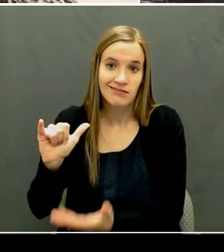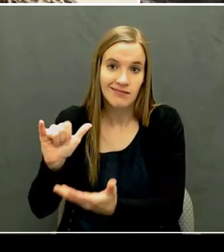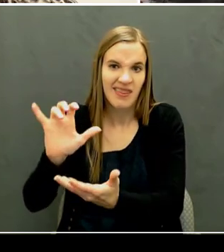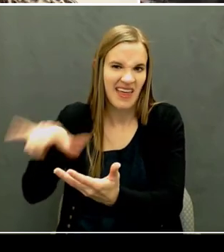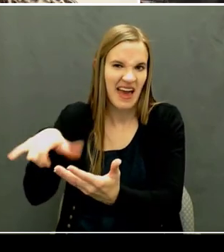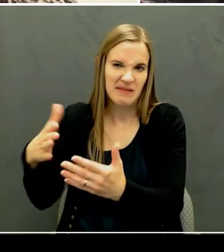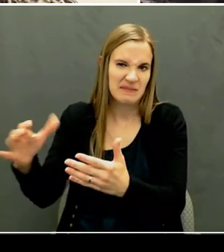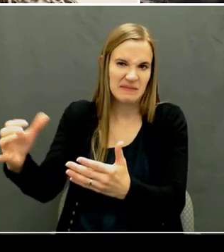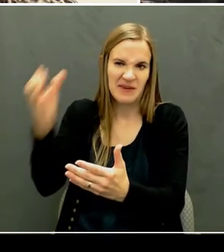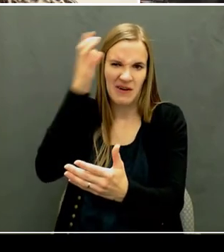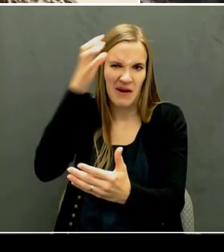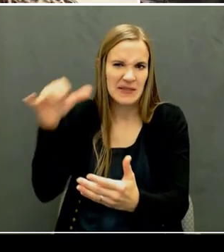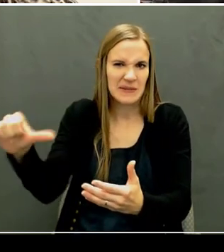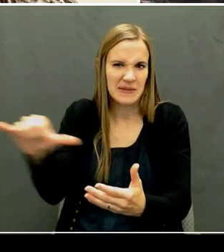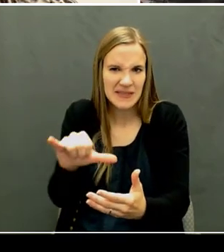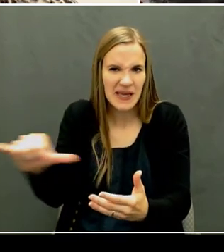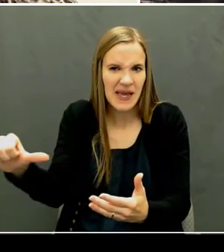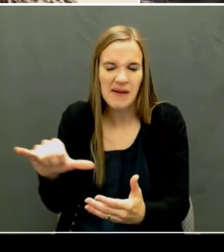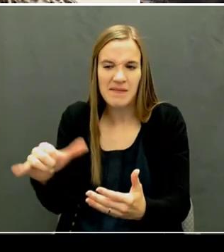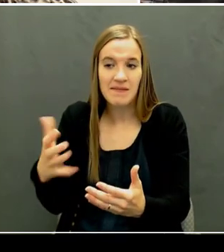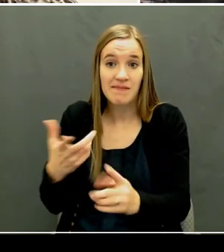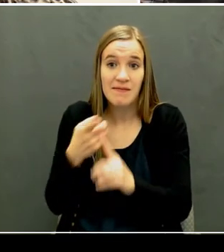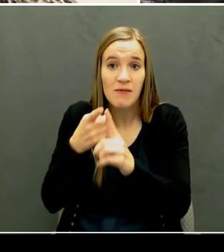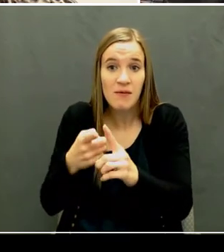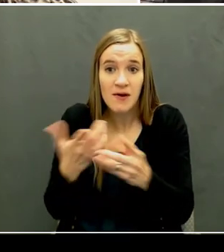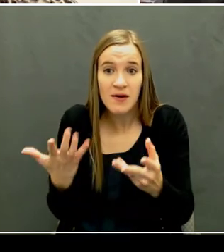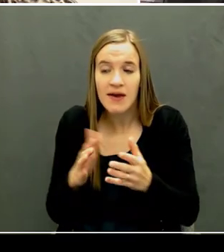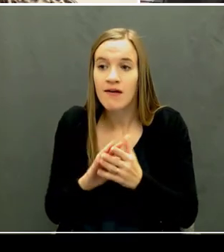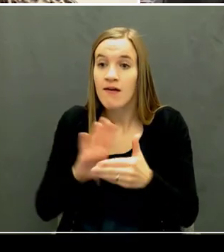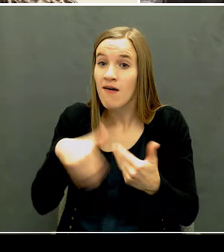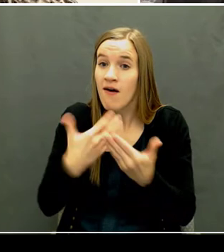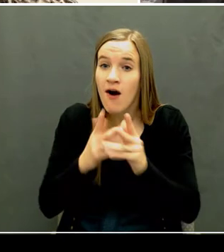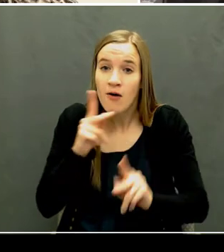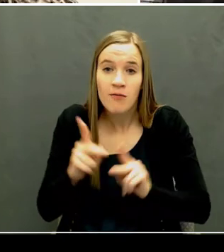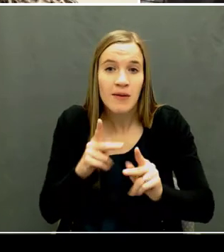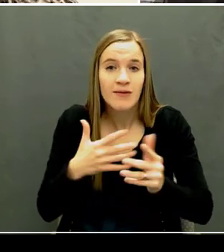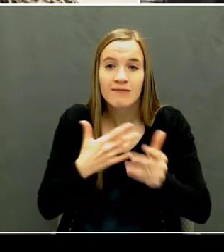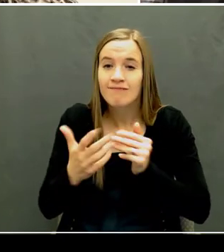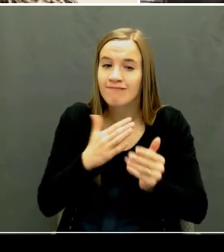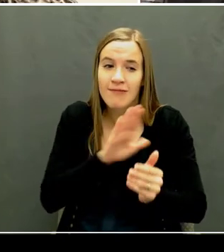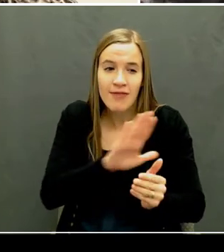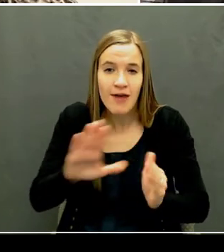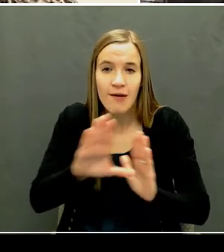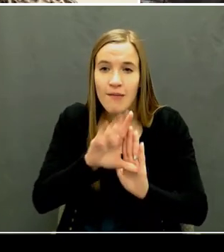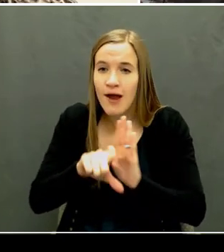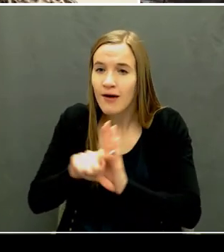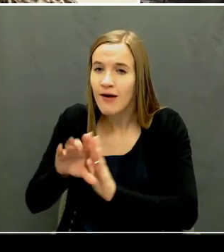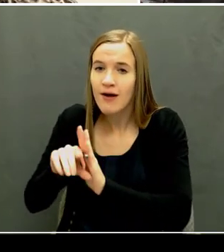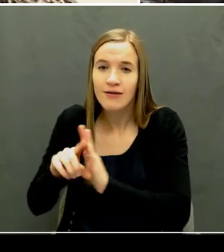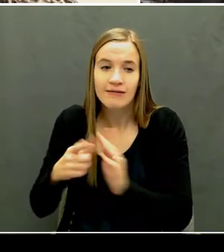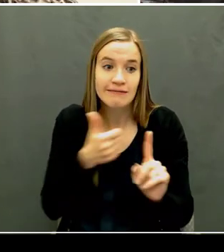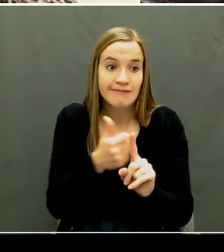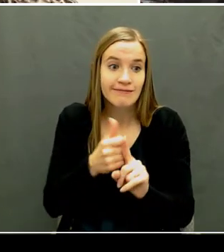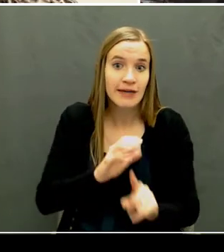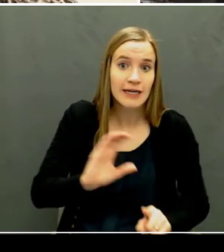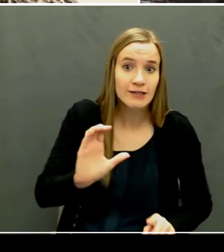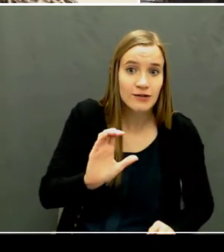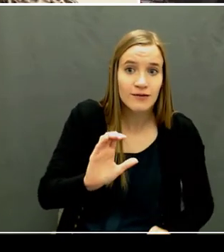or, or liberal or progressive, whatever begin to realize, who's not at the table here. Who still